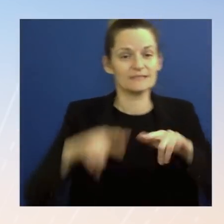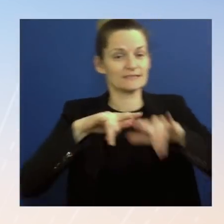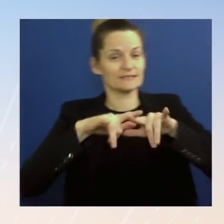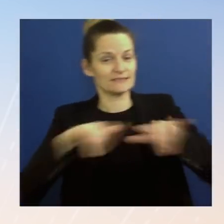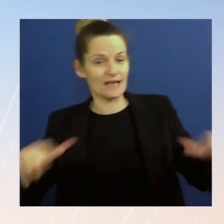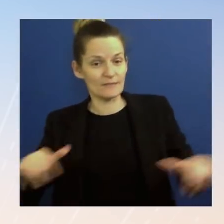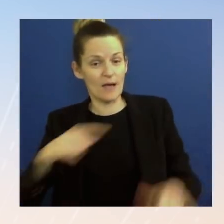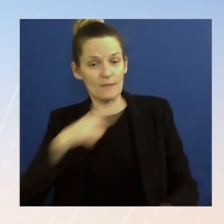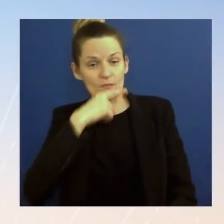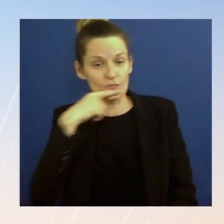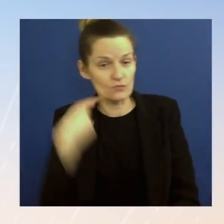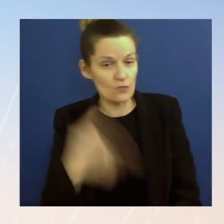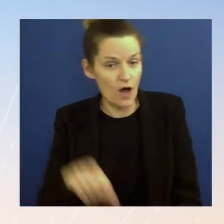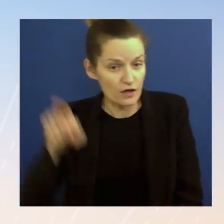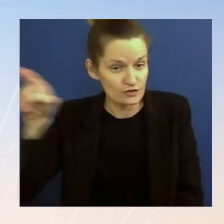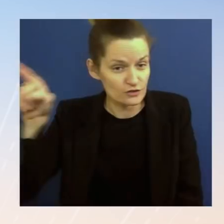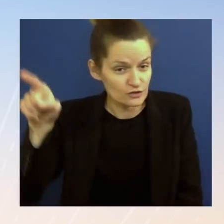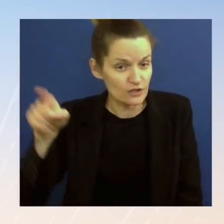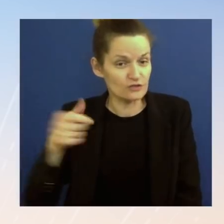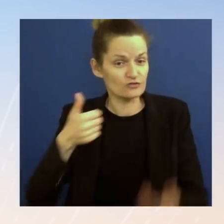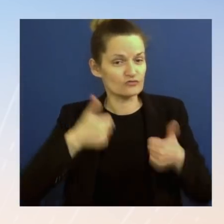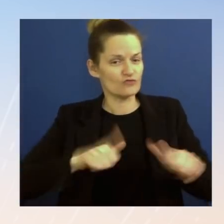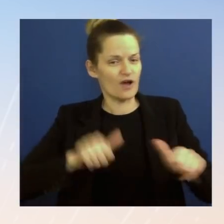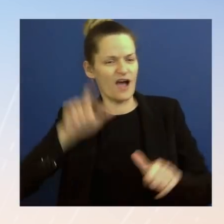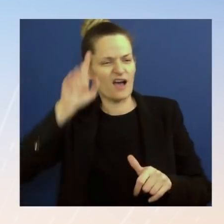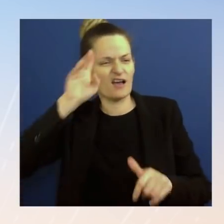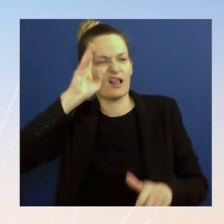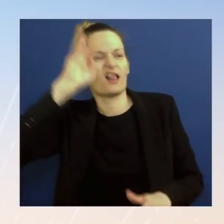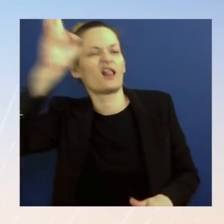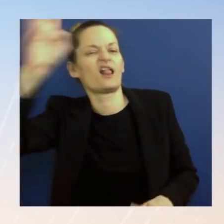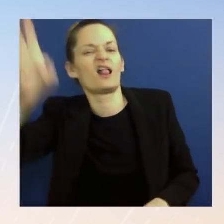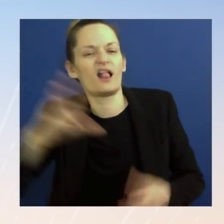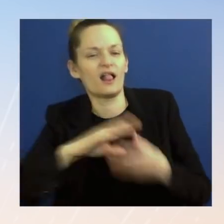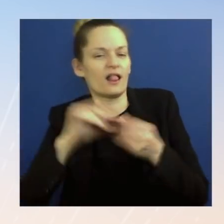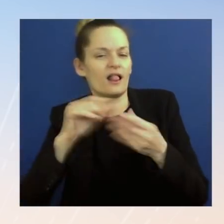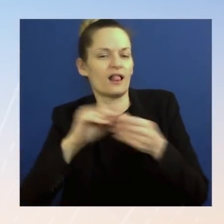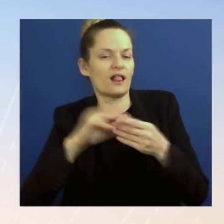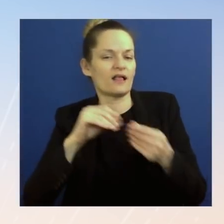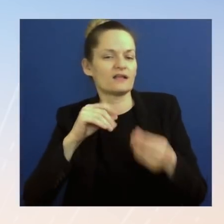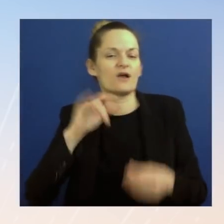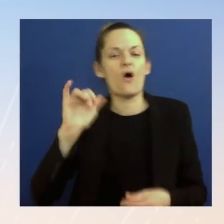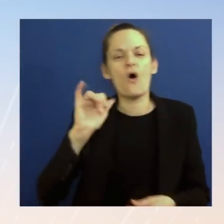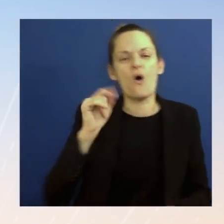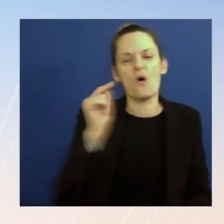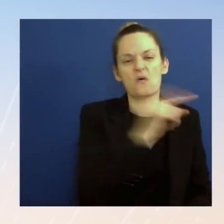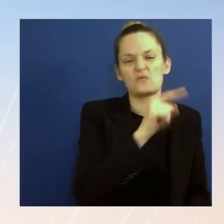and the Ukrainians' intentions. That was the origin of why we were so outspoken last week.